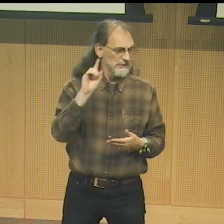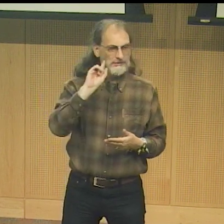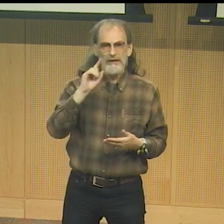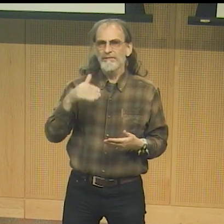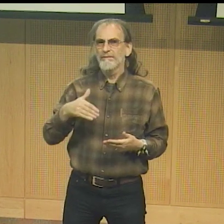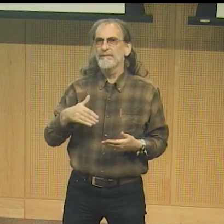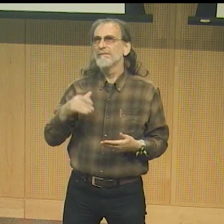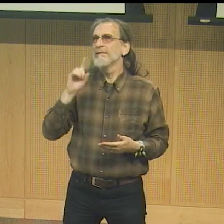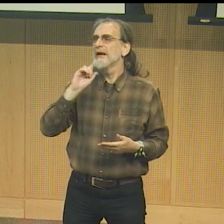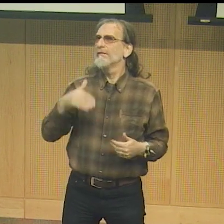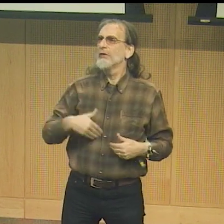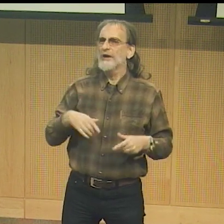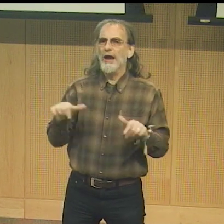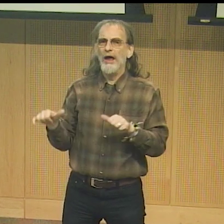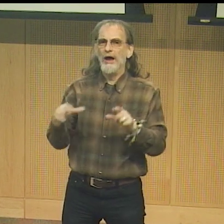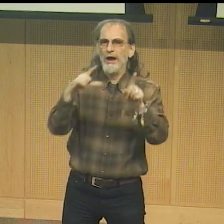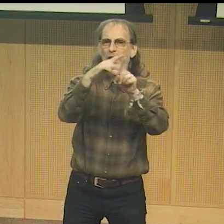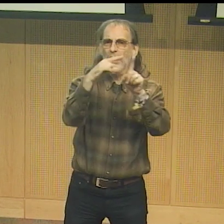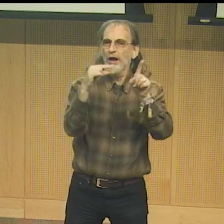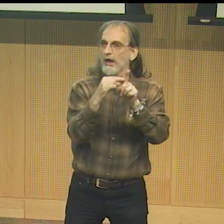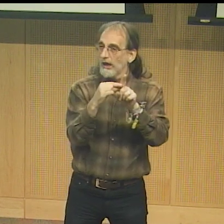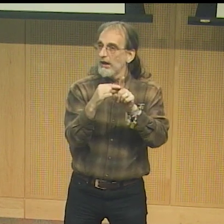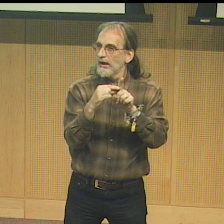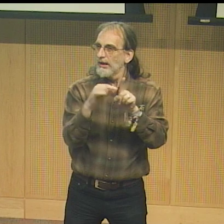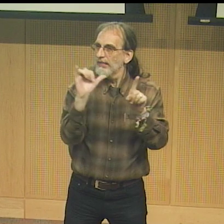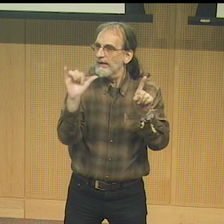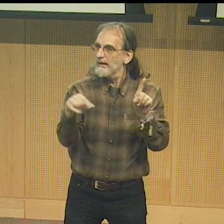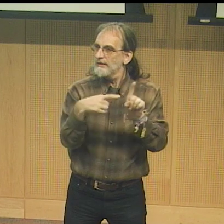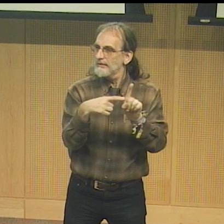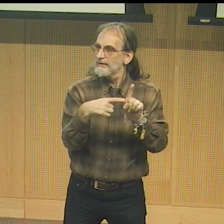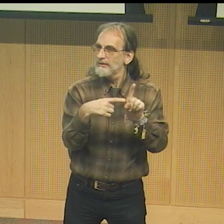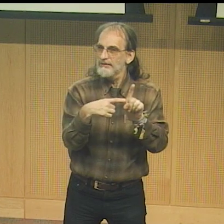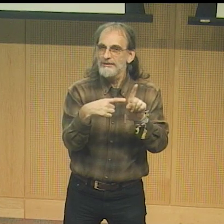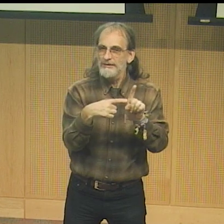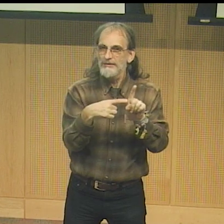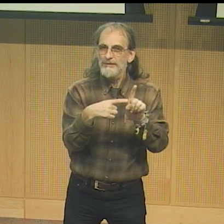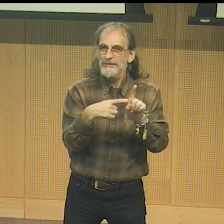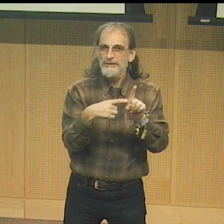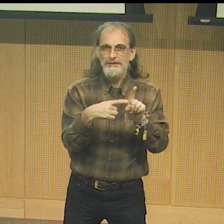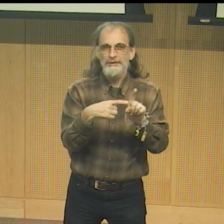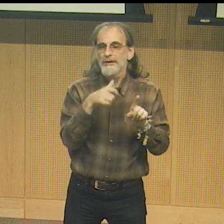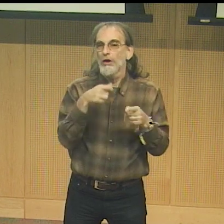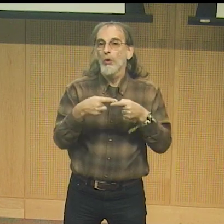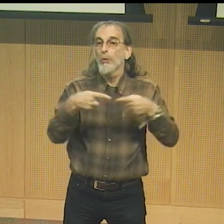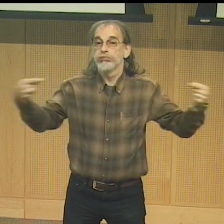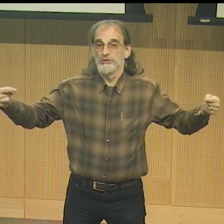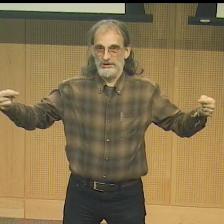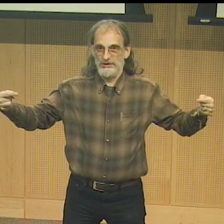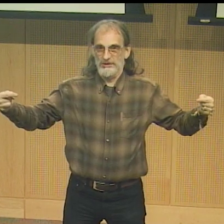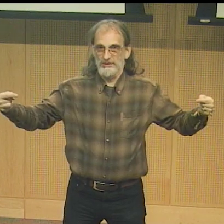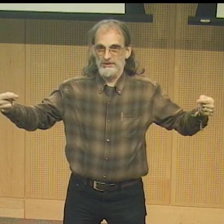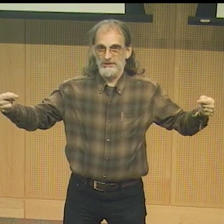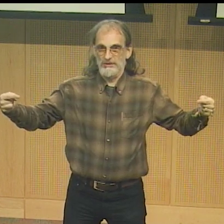Deafhood can be compared to back in the day when we talked about capital "D" and small "D" Deaf people. That is not what Deafhood is.